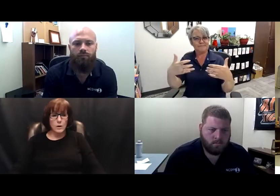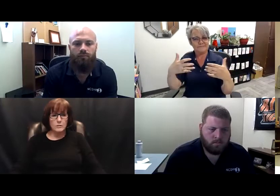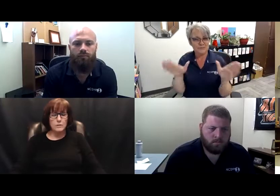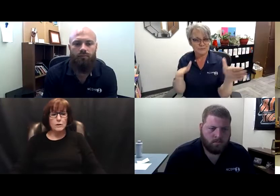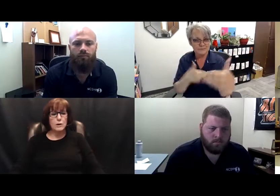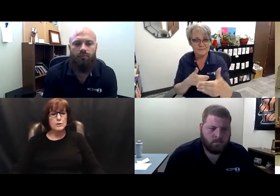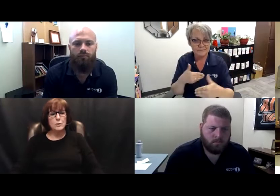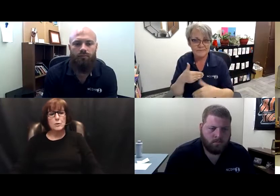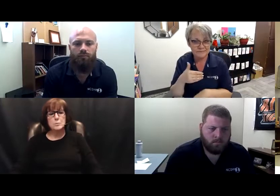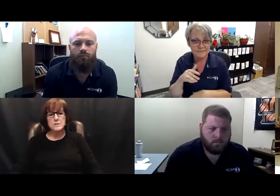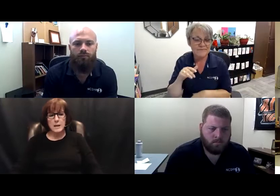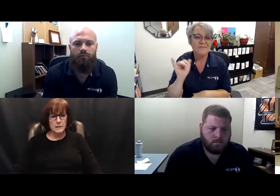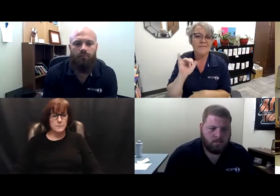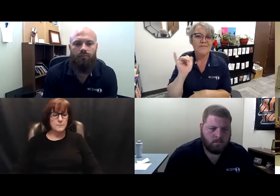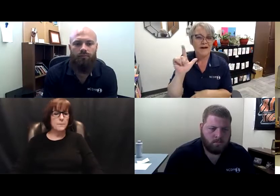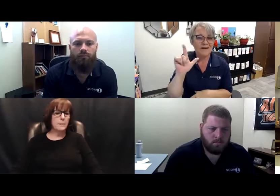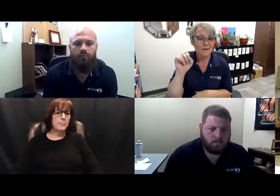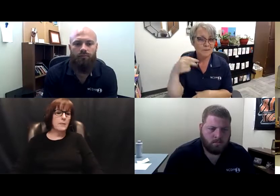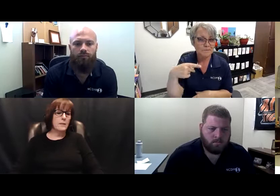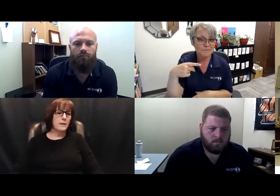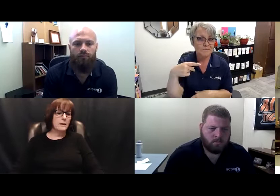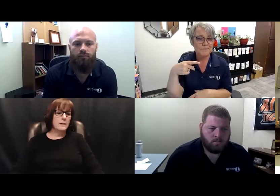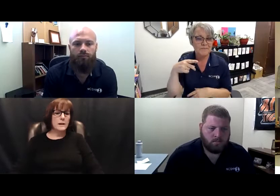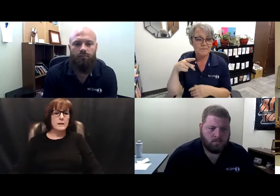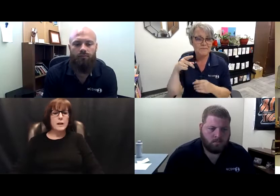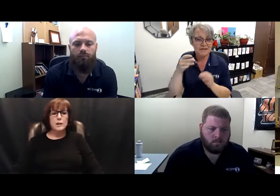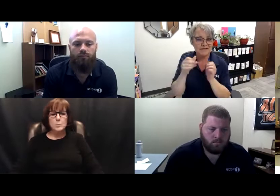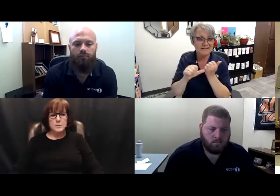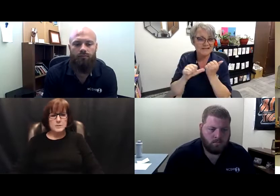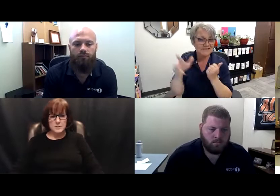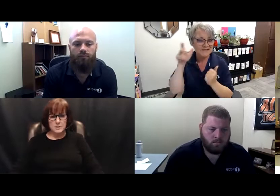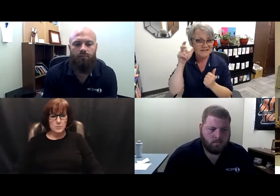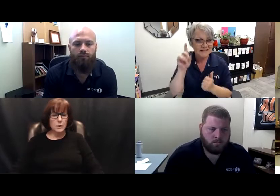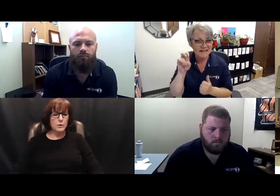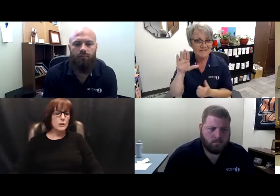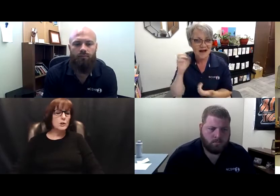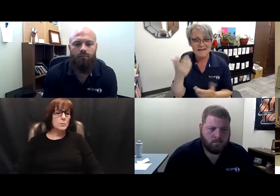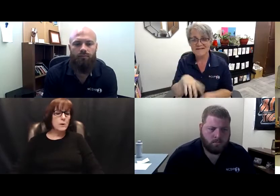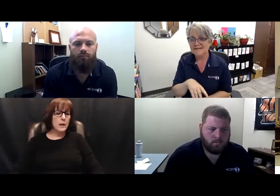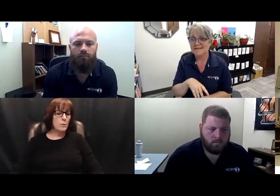for a larger group setting like a loop system where you can loop a